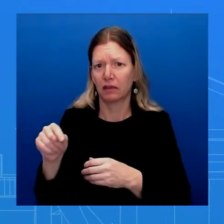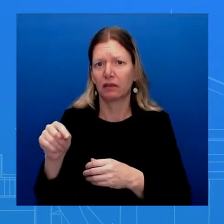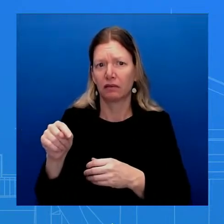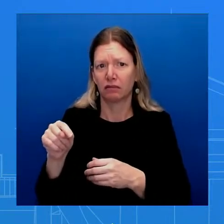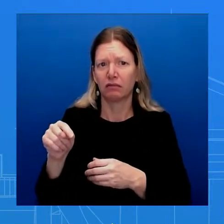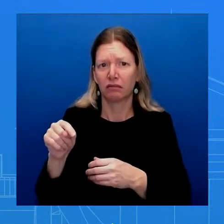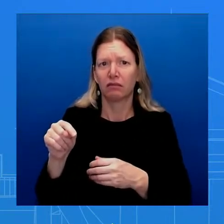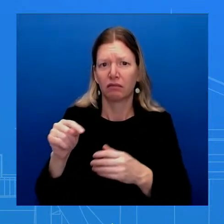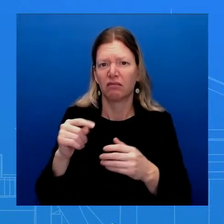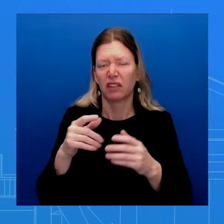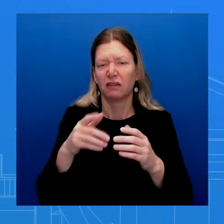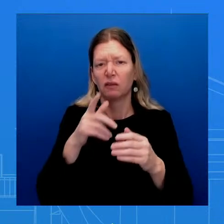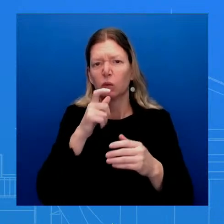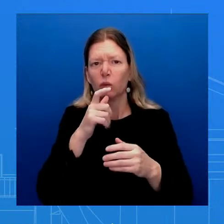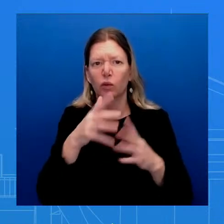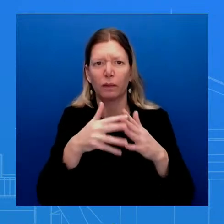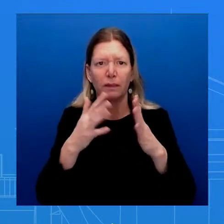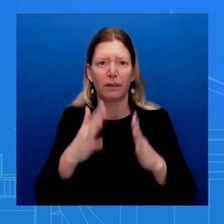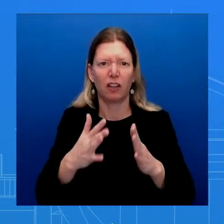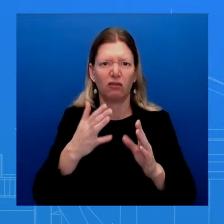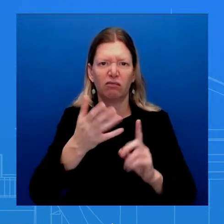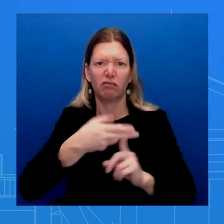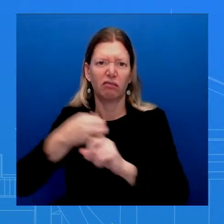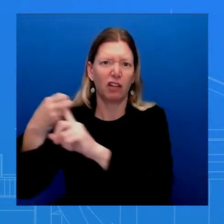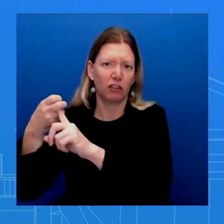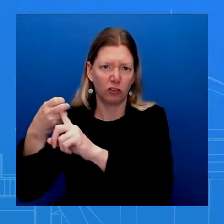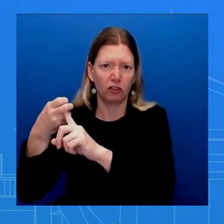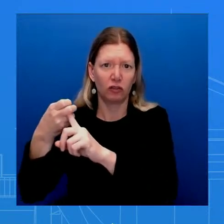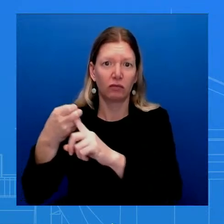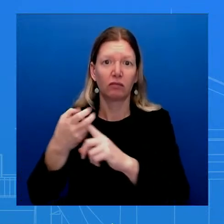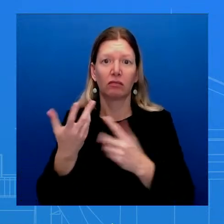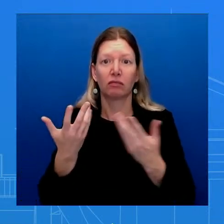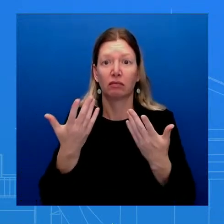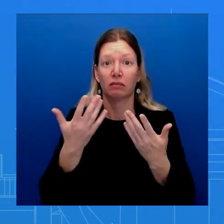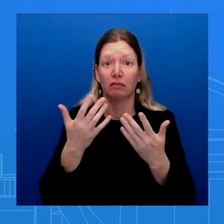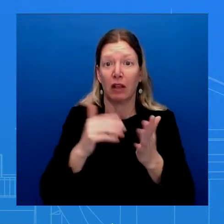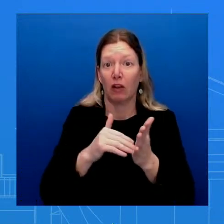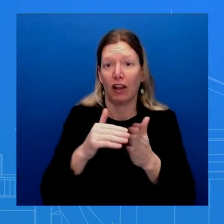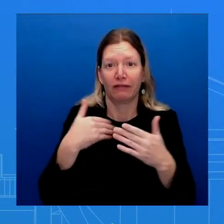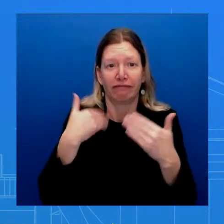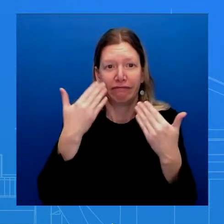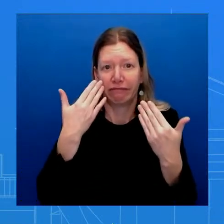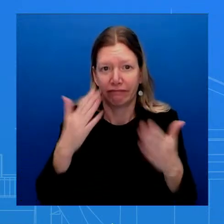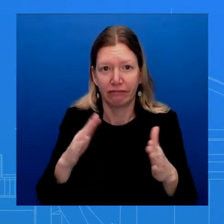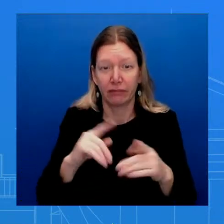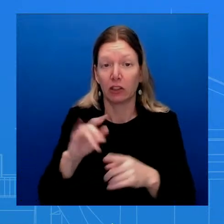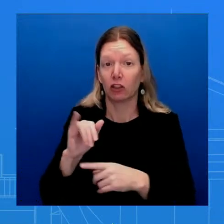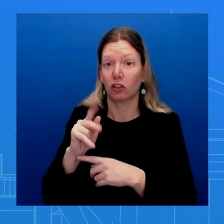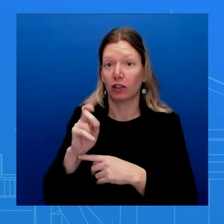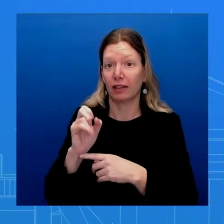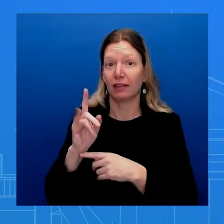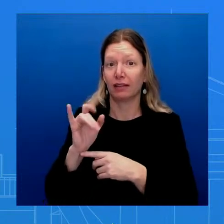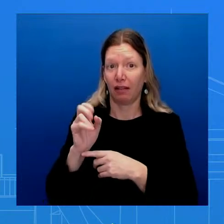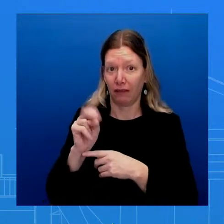I think the last time Jake Sullivan was here, he talked -- he spoke to it. Obviously, you heard the President. We've read out the President's calls.